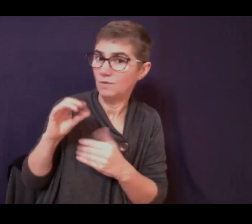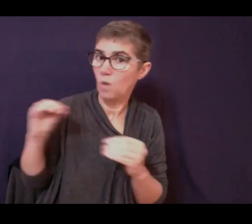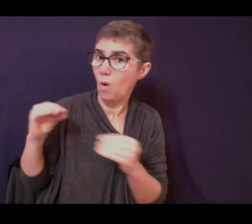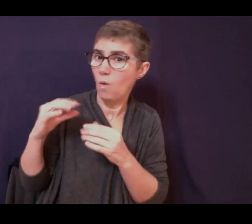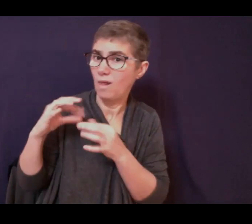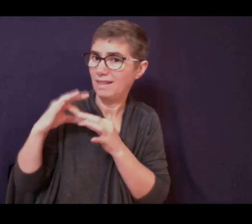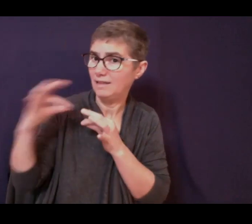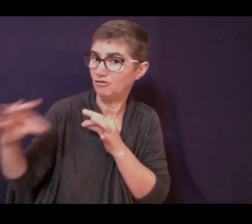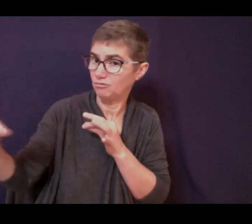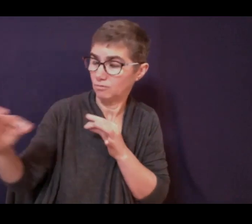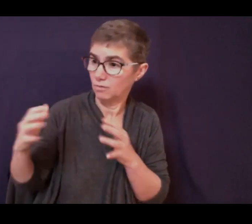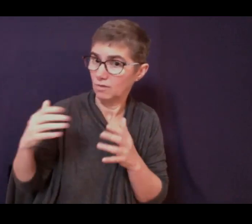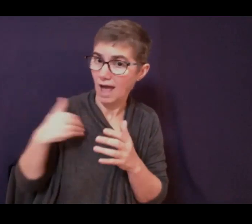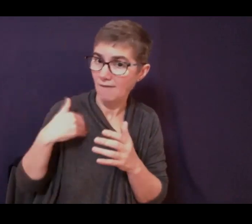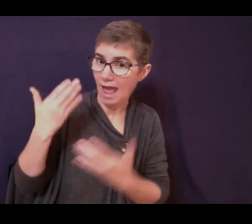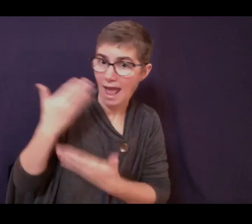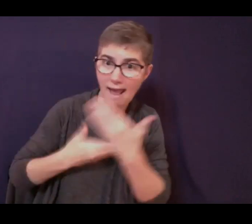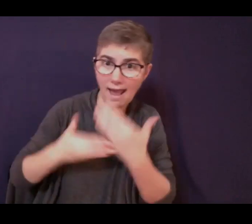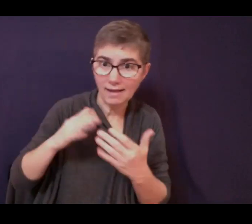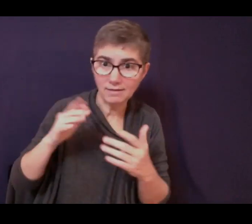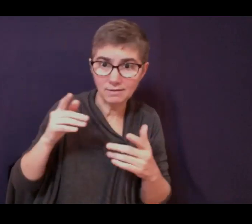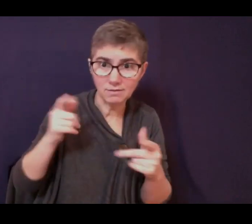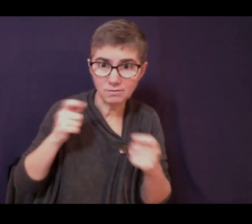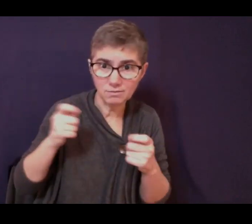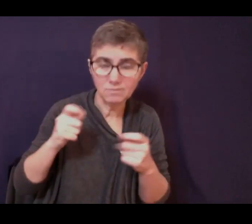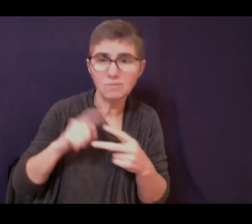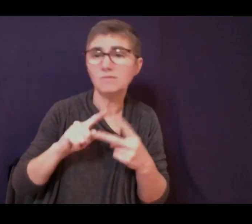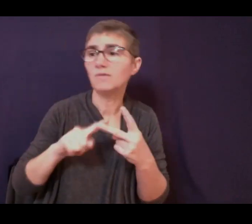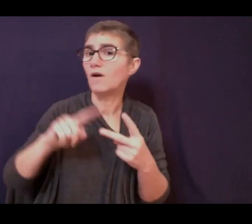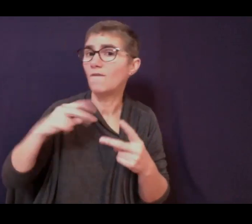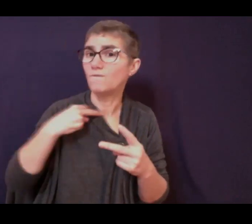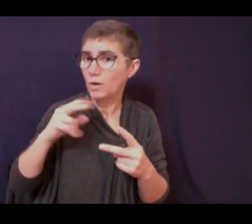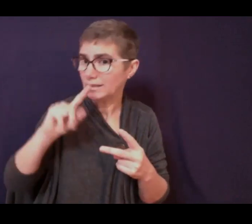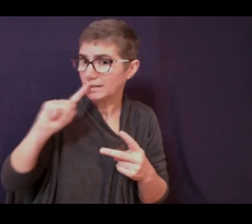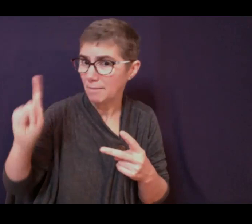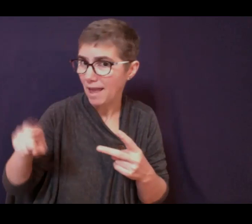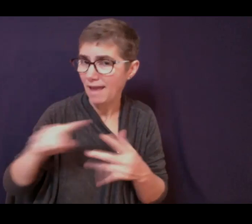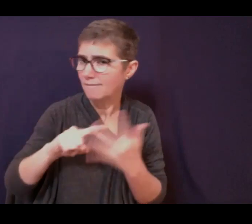there like hand controls that they're responding to you can certainly you know talk a little